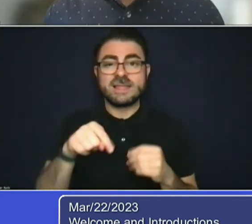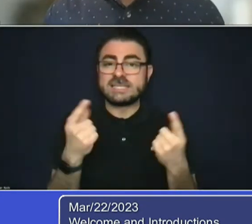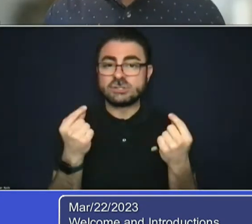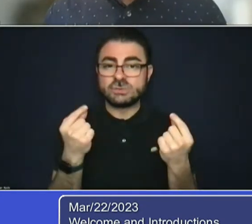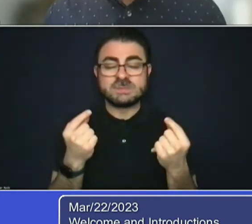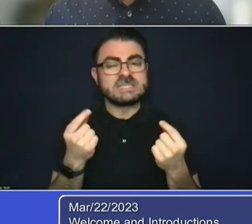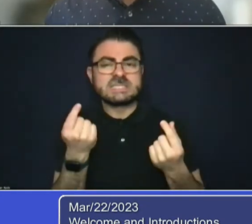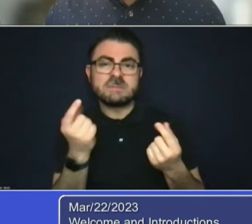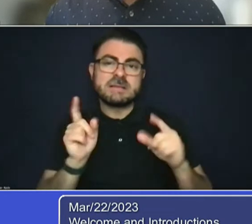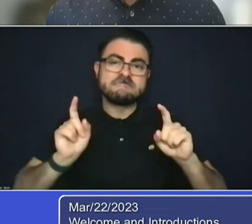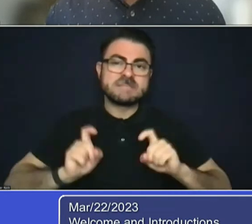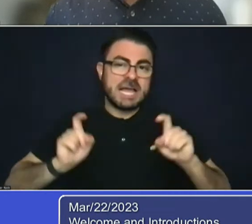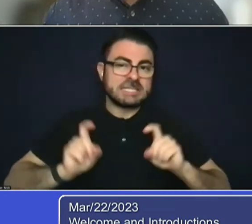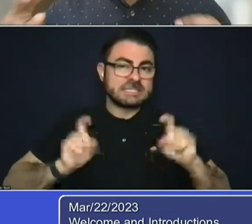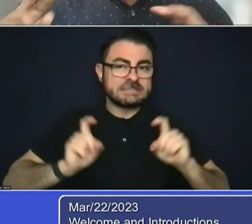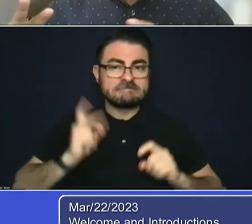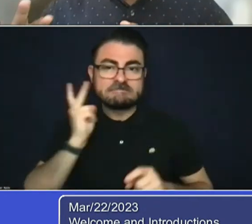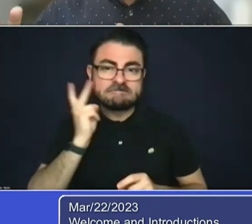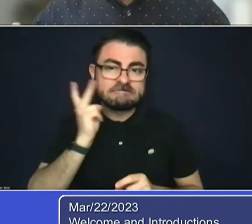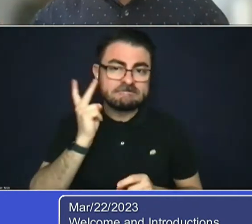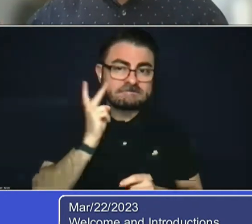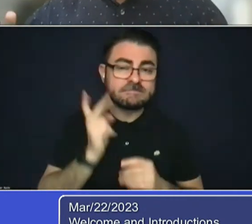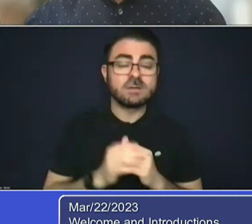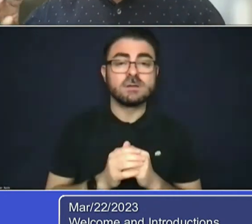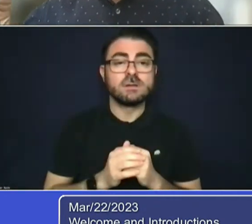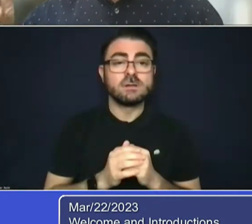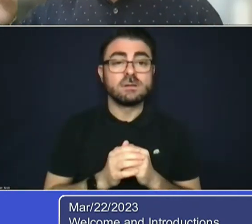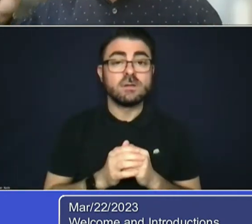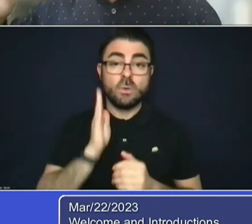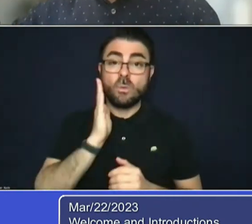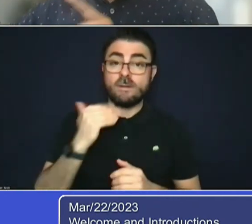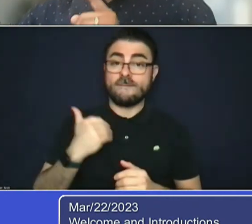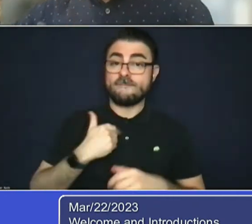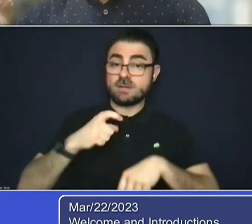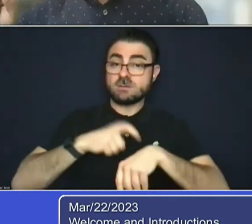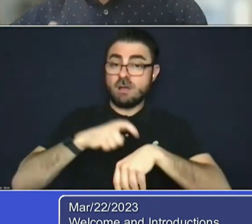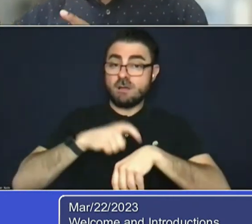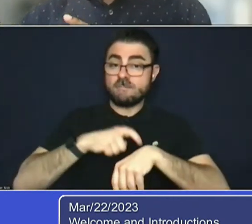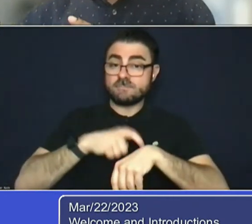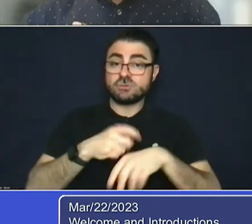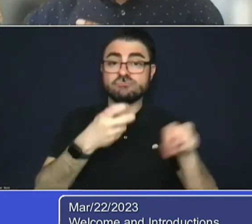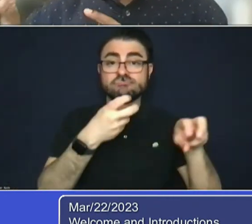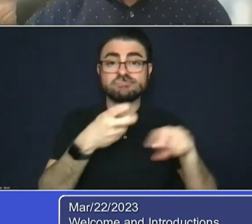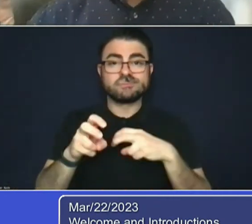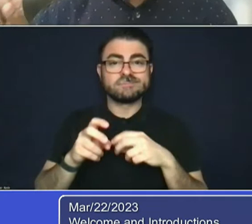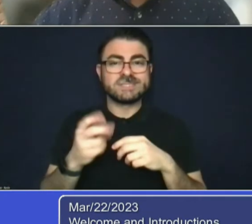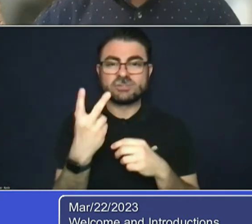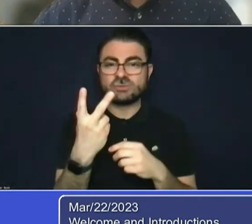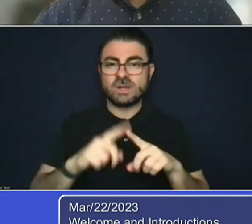MUCH TIME, THE WAY THIS IS GOING TO WORK, AND THIS IS A BIT OF AN